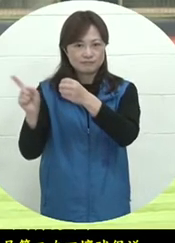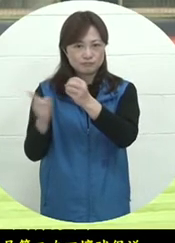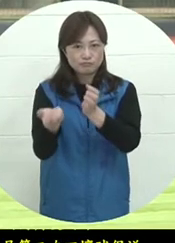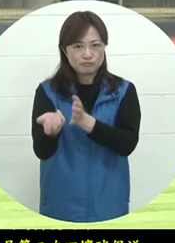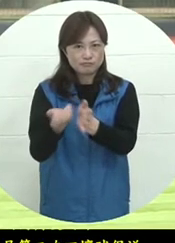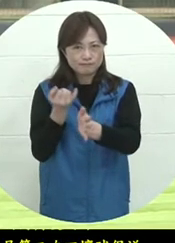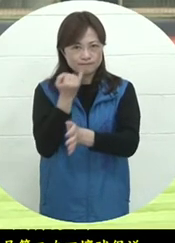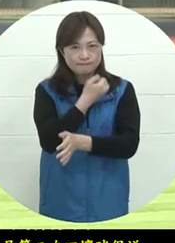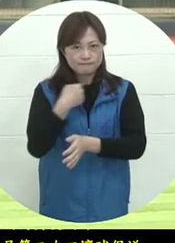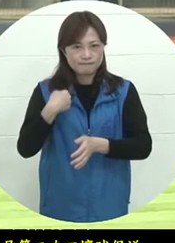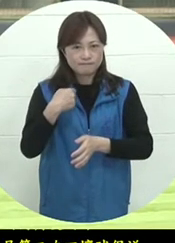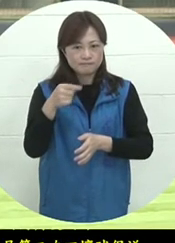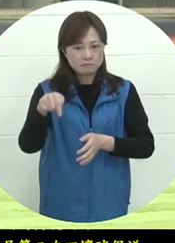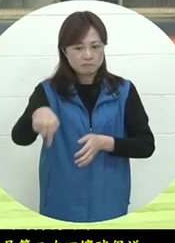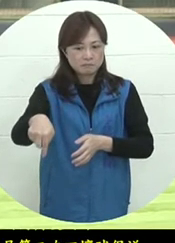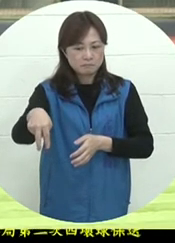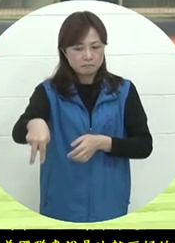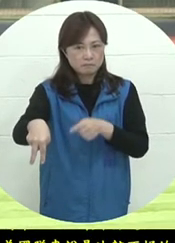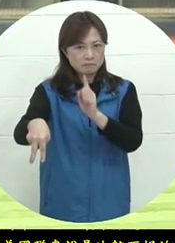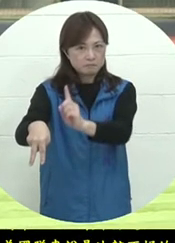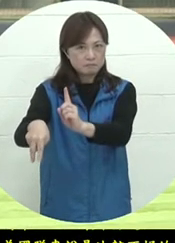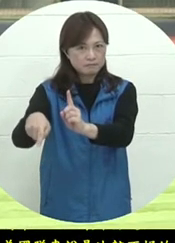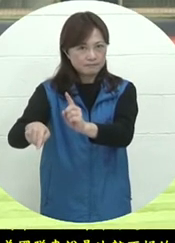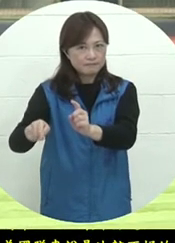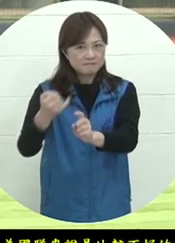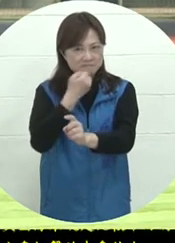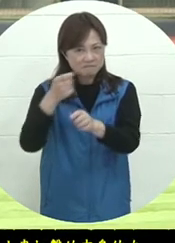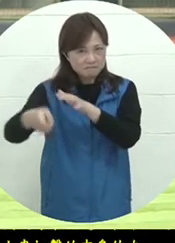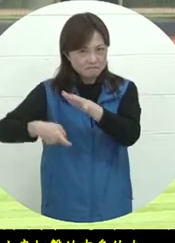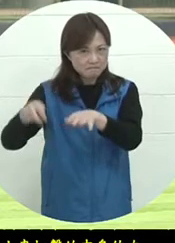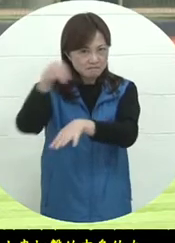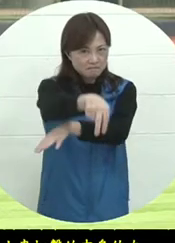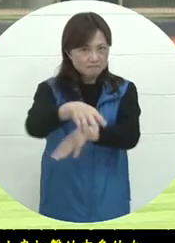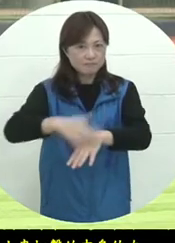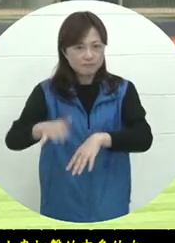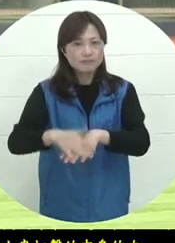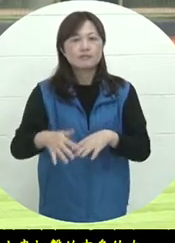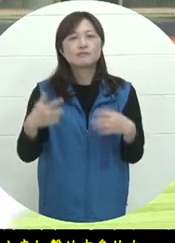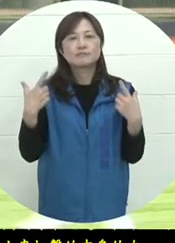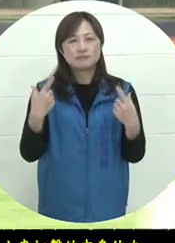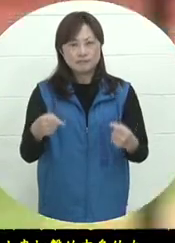It is very likely that the first base runner will start the reverse first . Come to the second base in close combat, and sure enough, the first pitch has started.